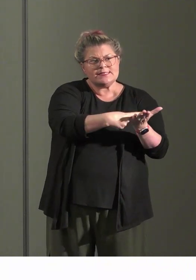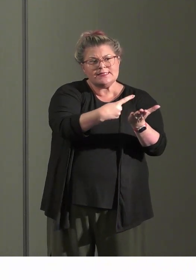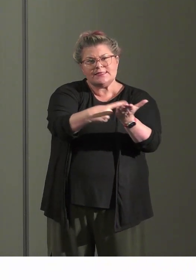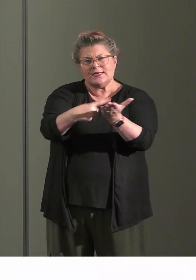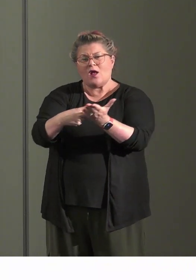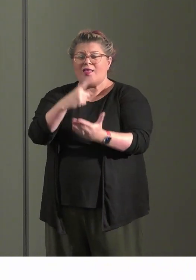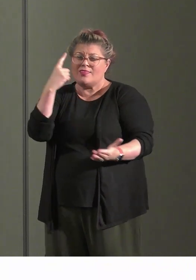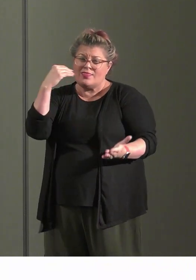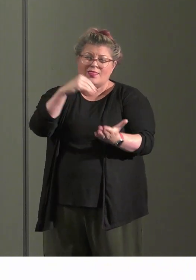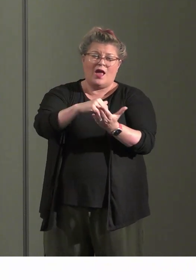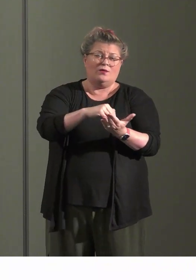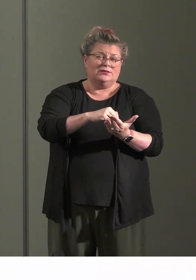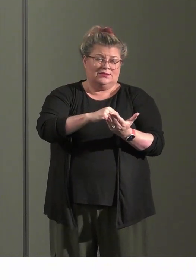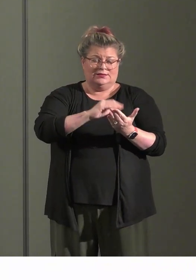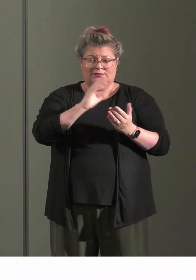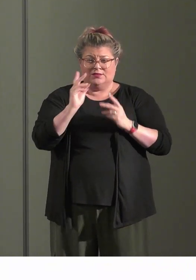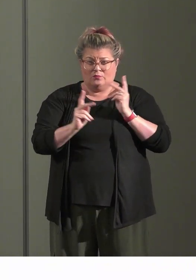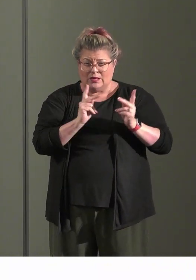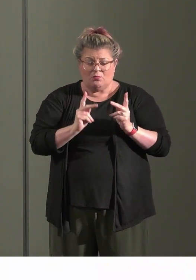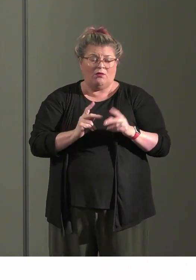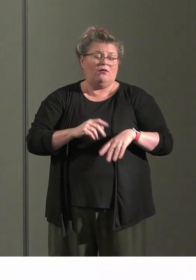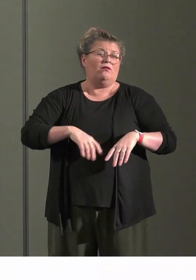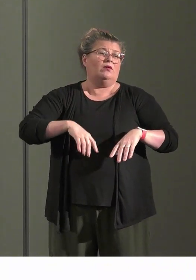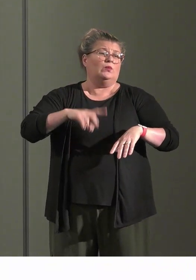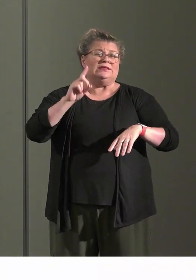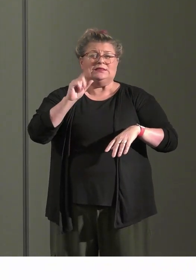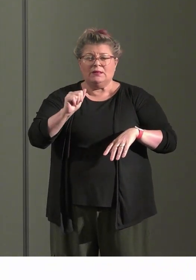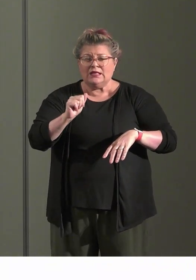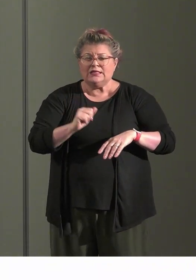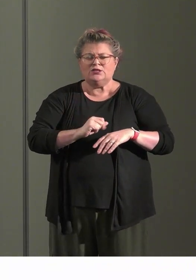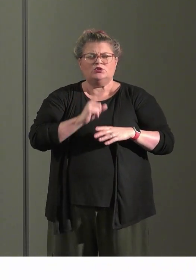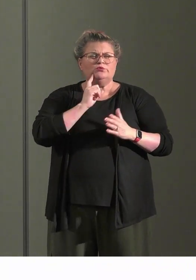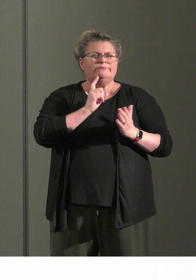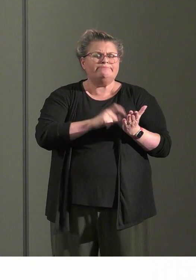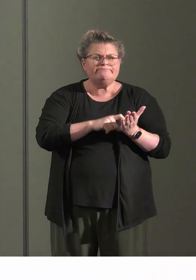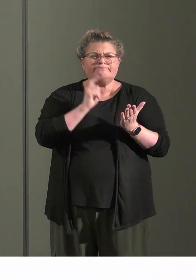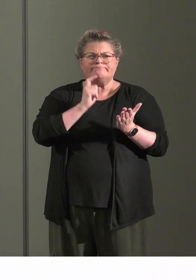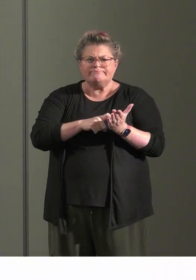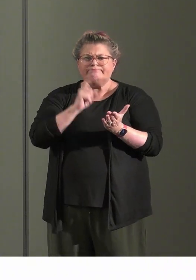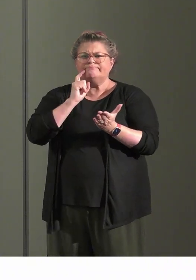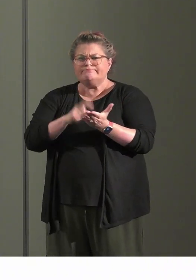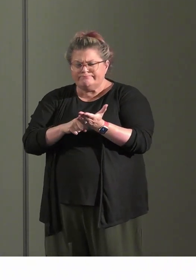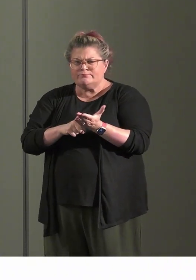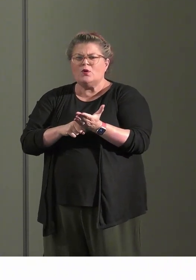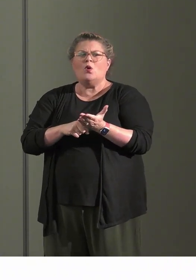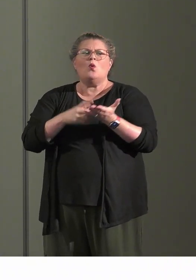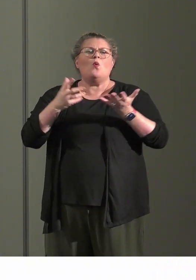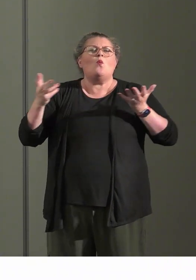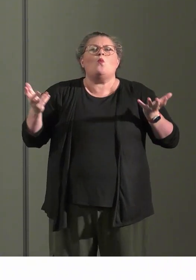people. Thousands of Persons with Disabilities to identify and recognize what are the concerns